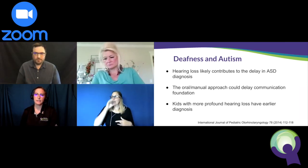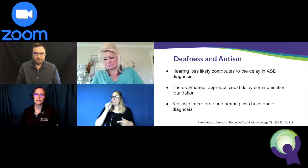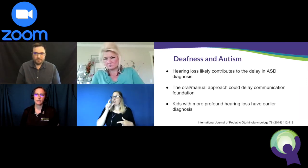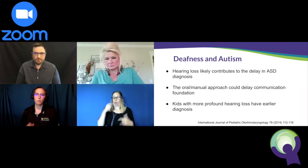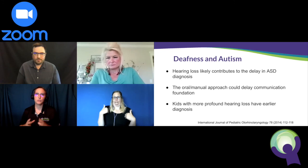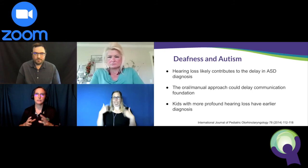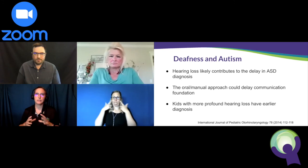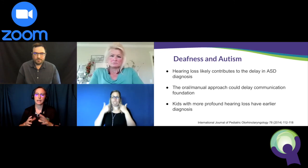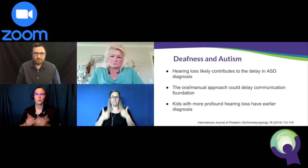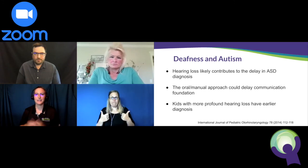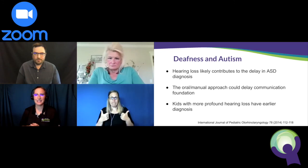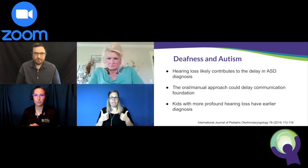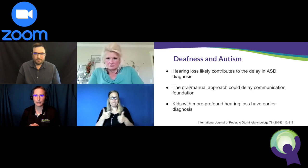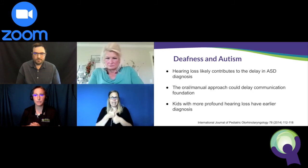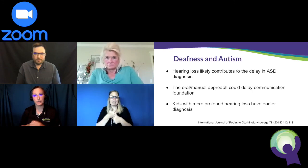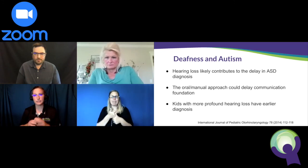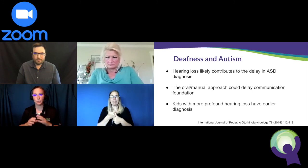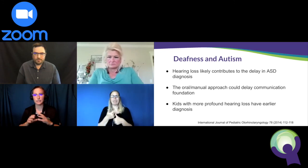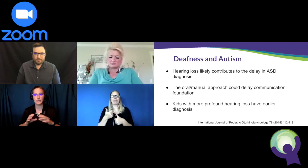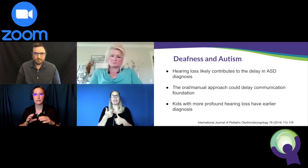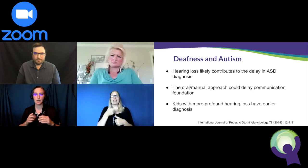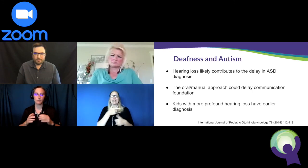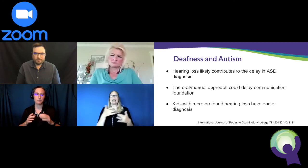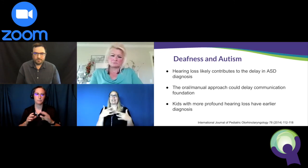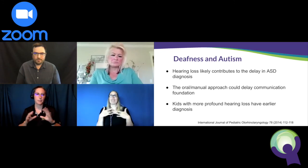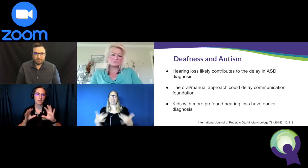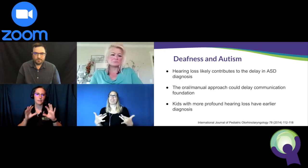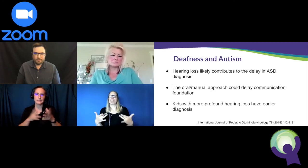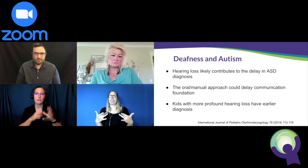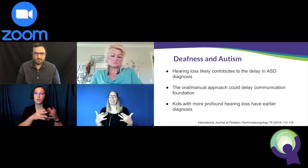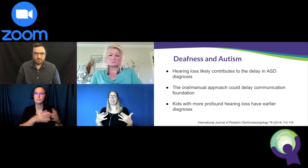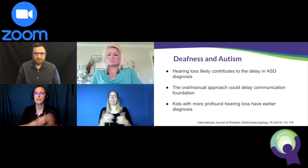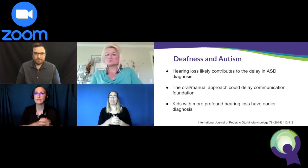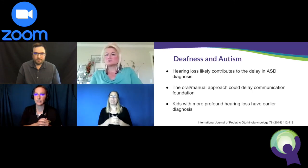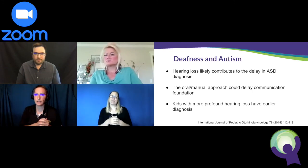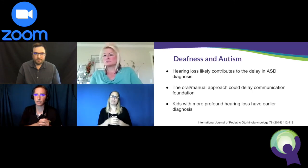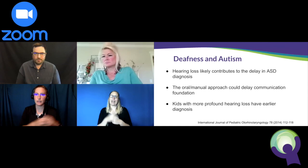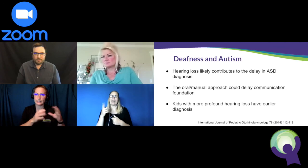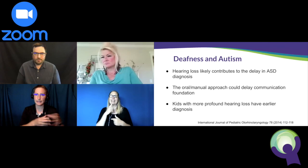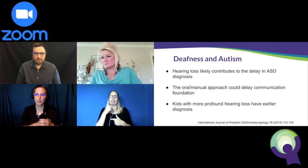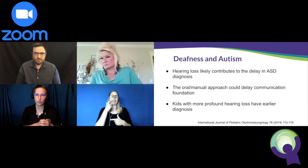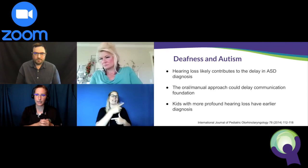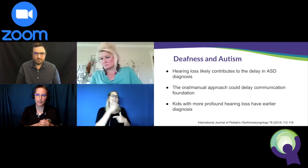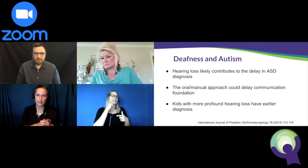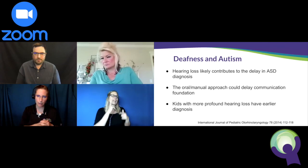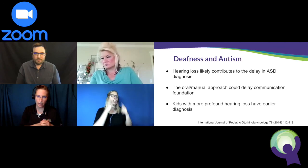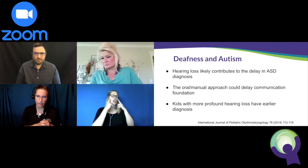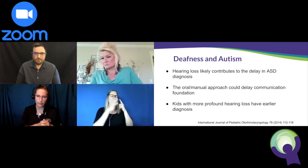it's mostly, I don't want to say blamed but it's mostly... they say well, it's because they have a hearing loss that that's why they're behaving that way